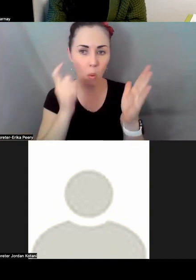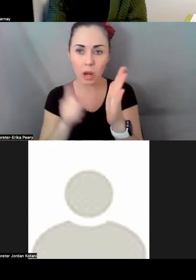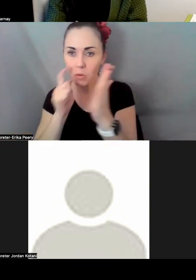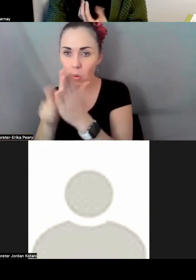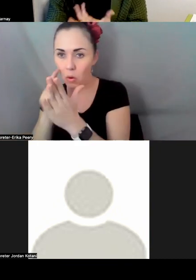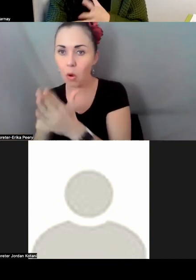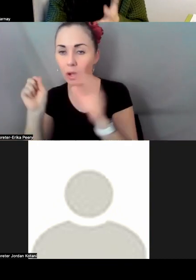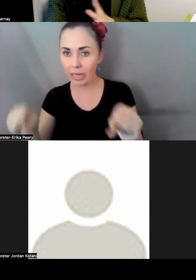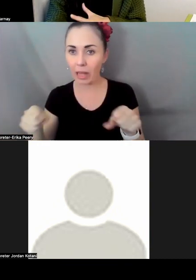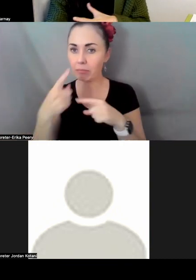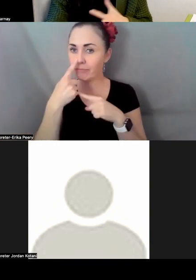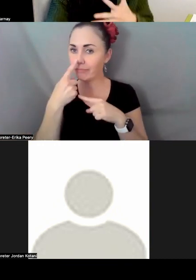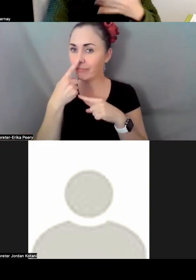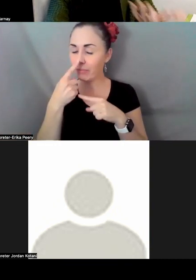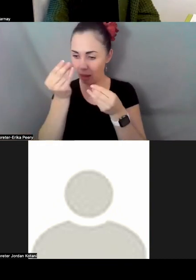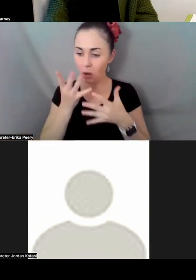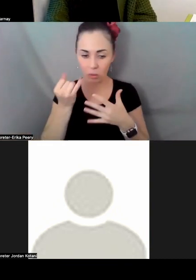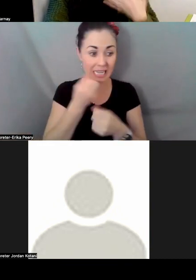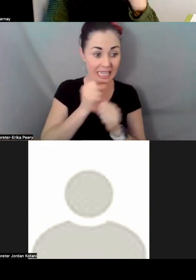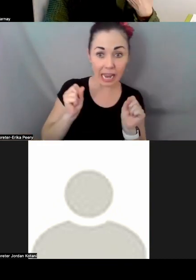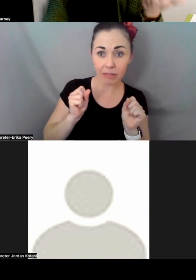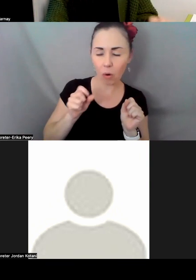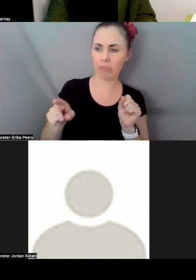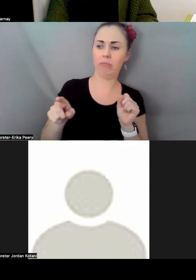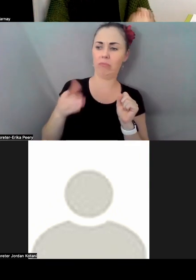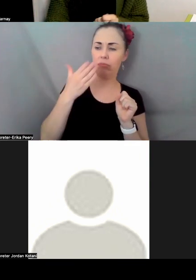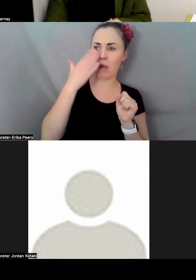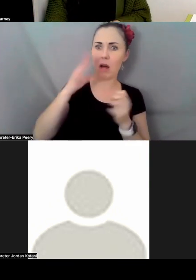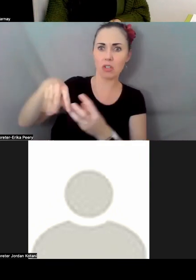Let's us know if we're okay. Smell of smoke, we know we're in danger.